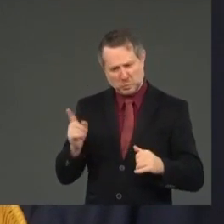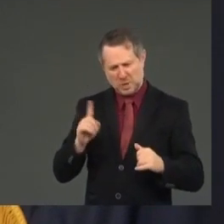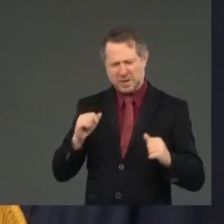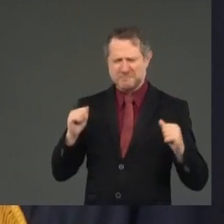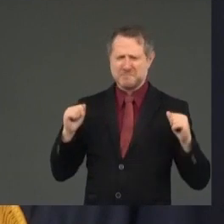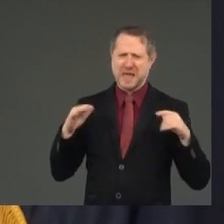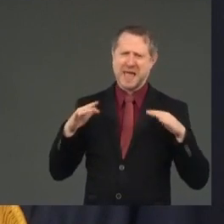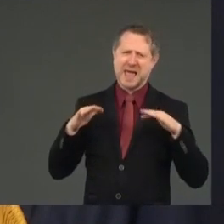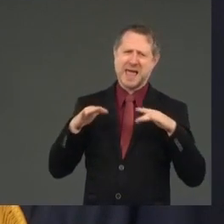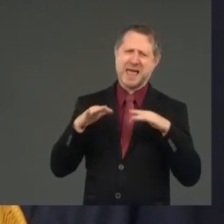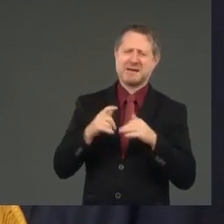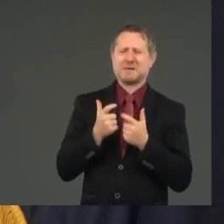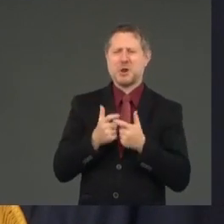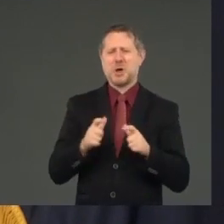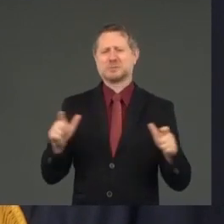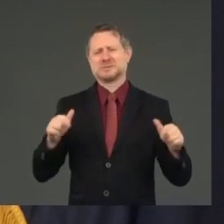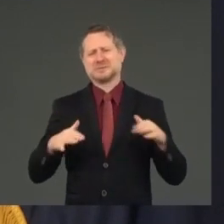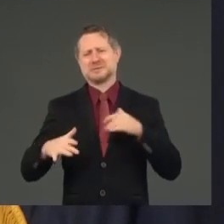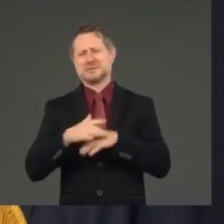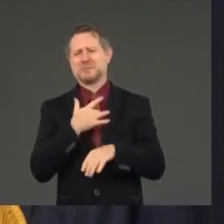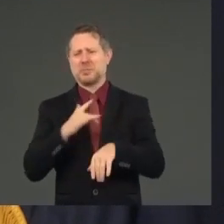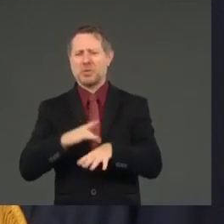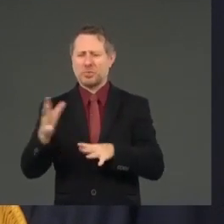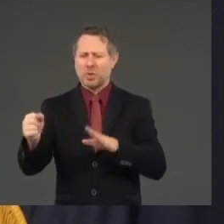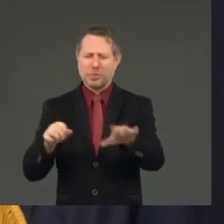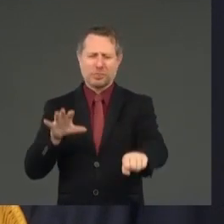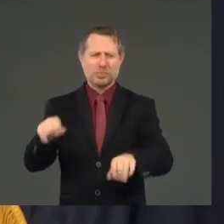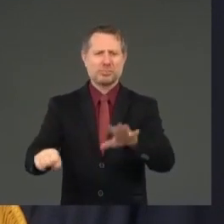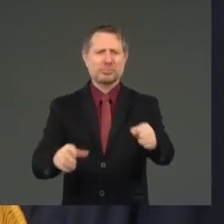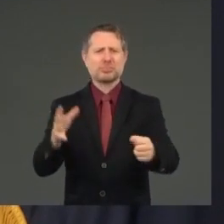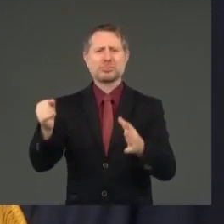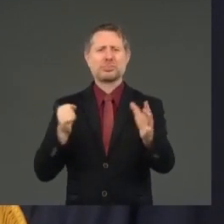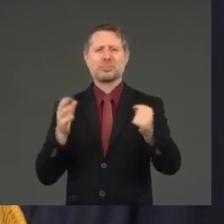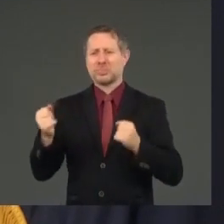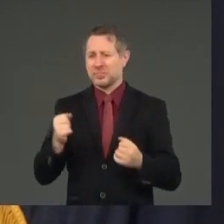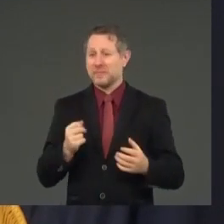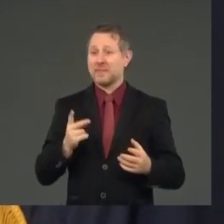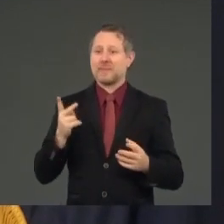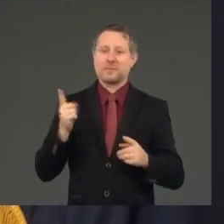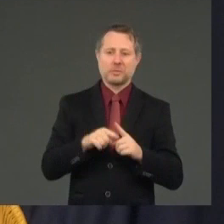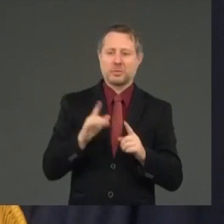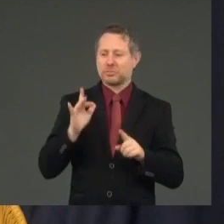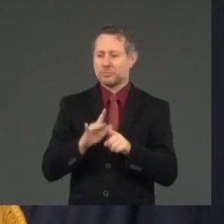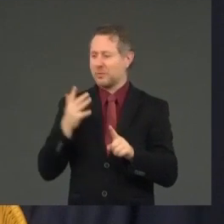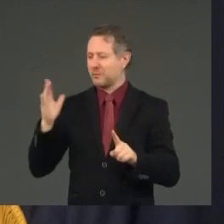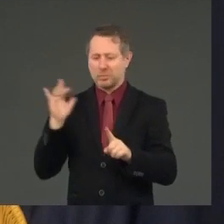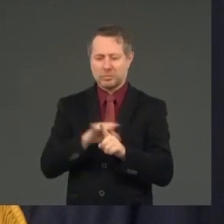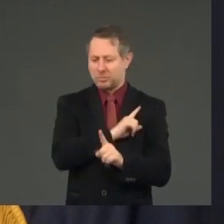WE AGREED THAT CASINOS ARE BY DEFINITION A LARGE GATHERING SPOT.